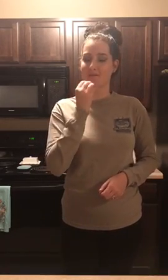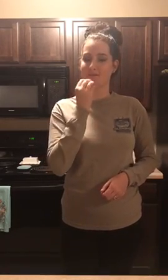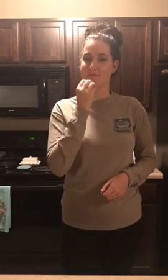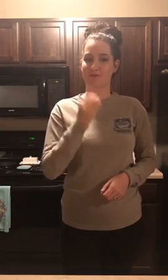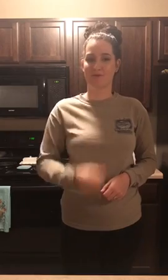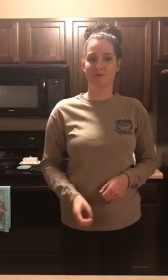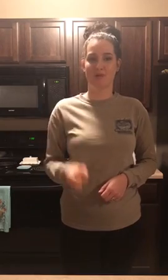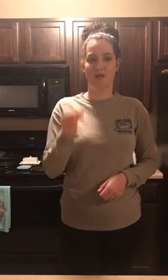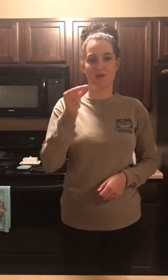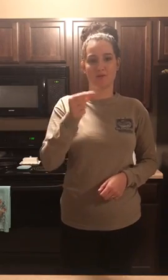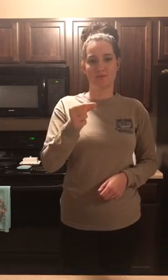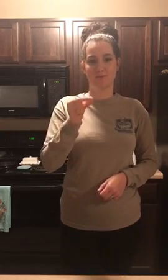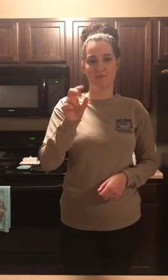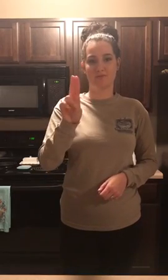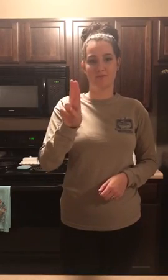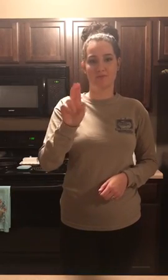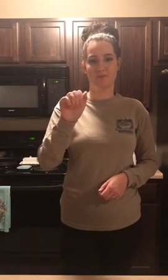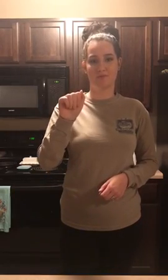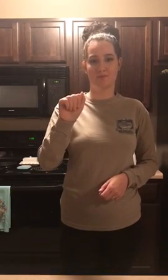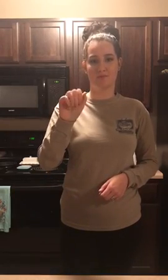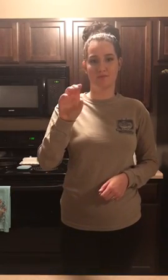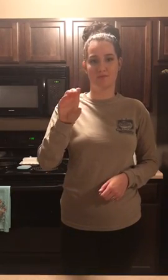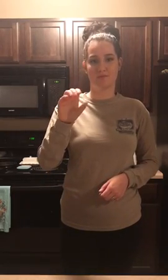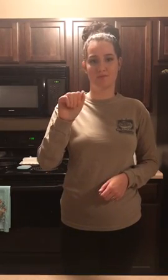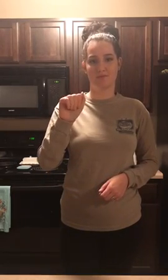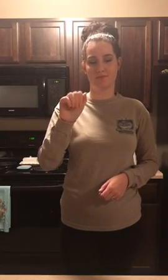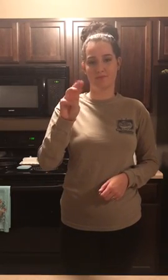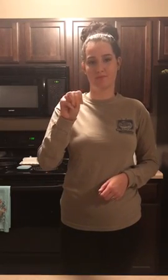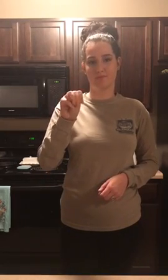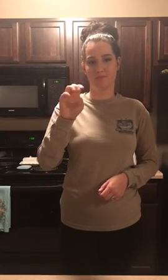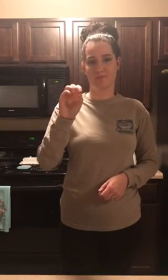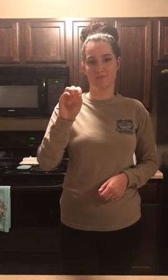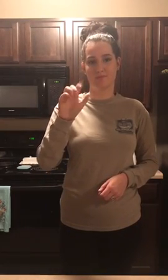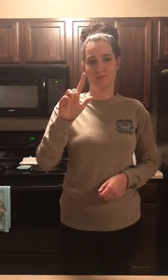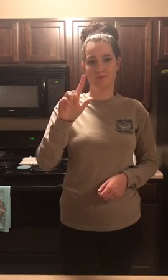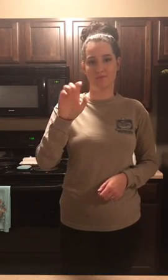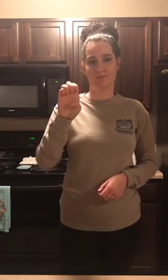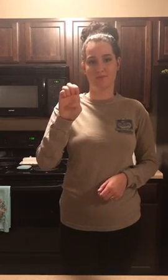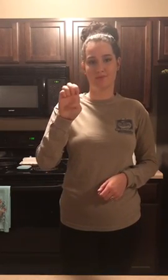Guacamole.